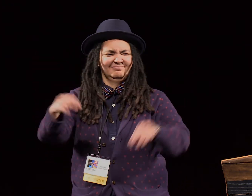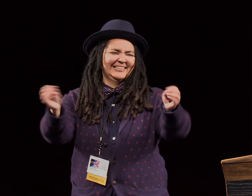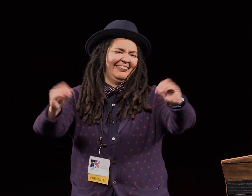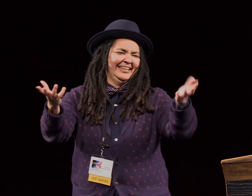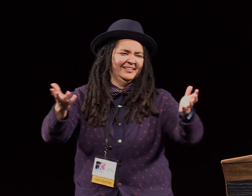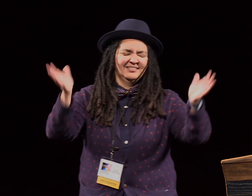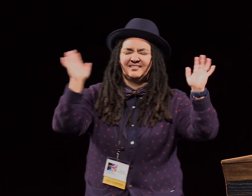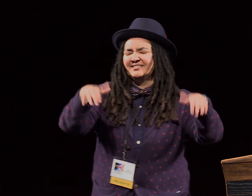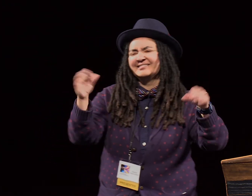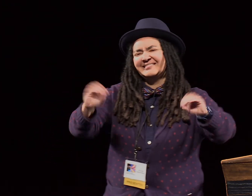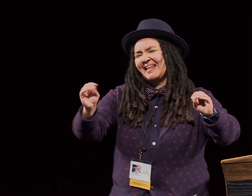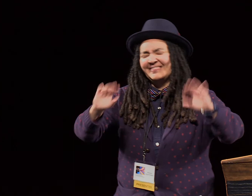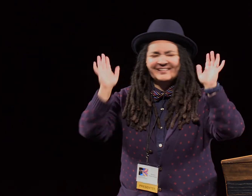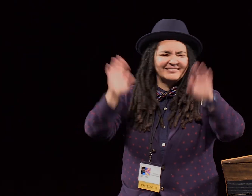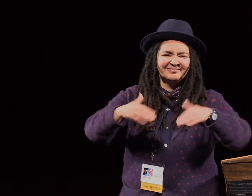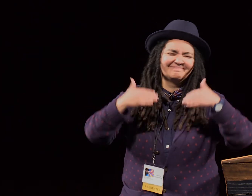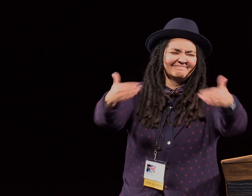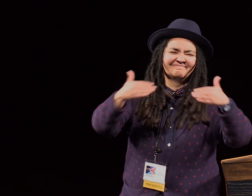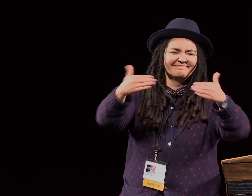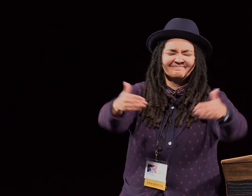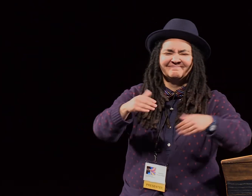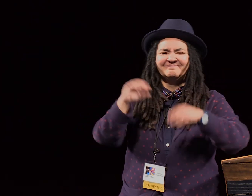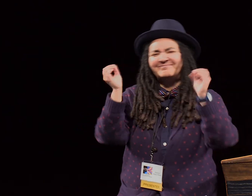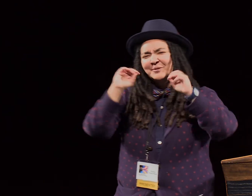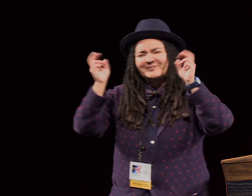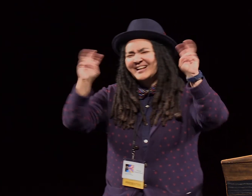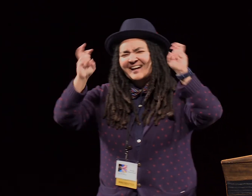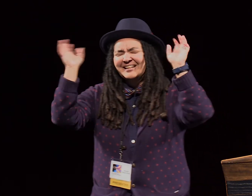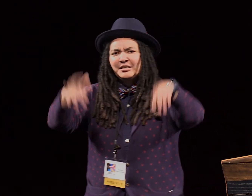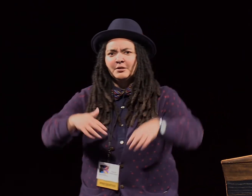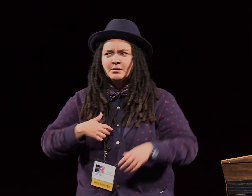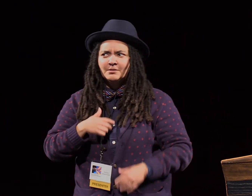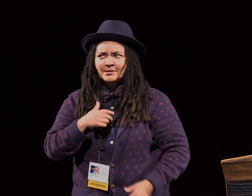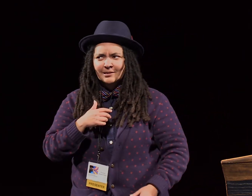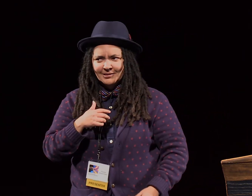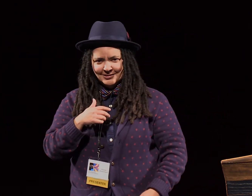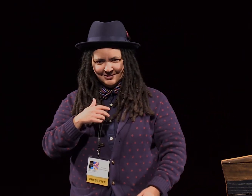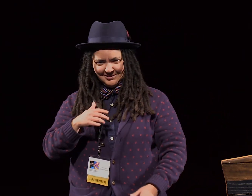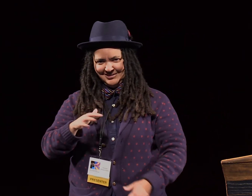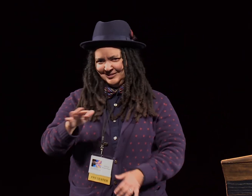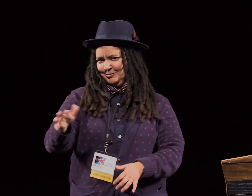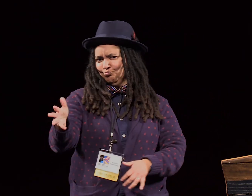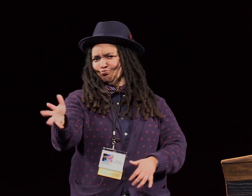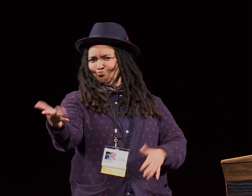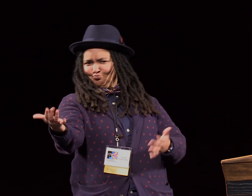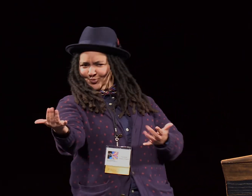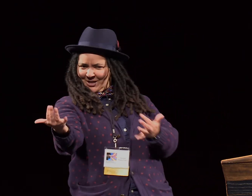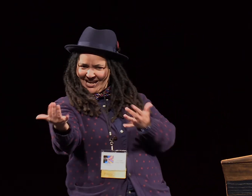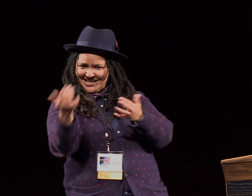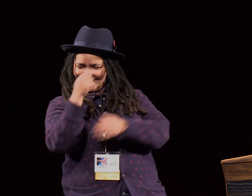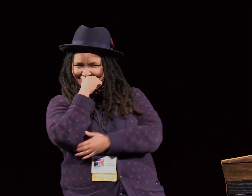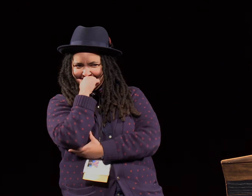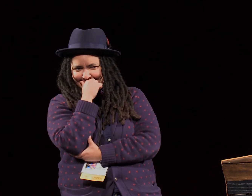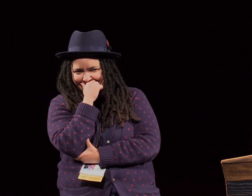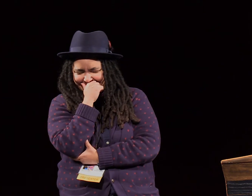We were talking about what we wanted to be our title and at first we didn't want to have a title. We decided to just have it blank.